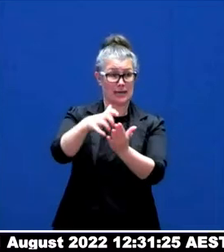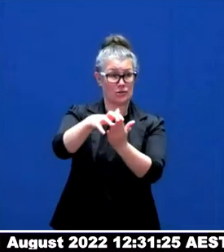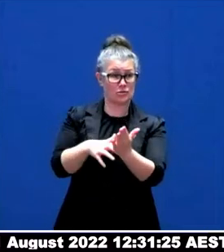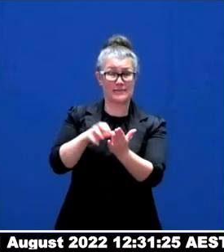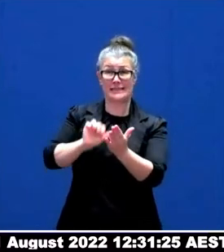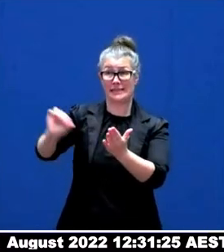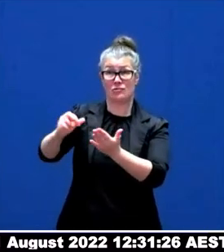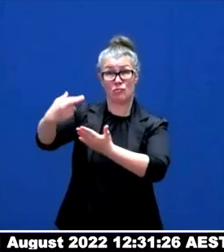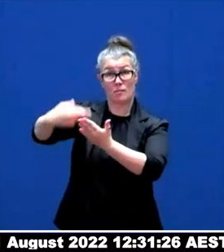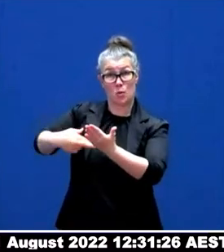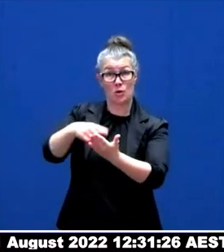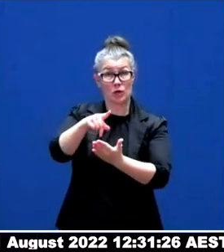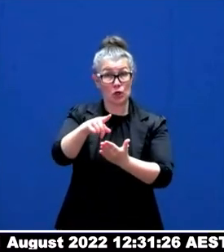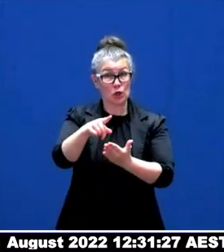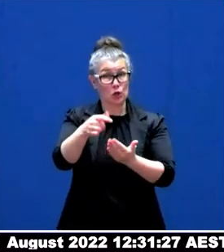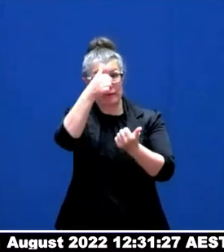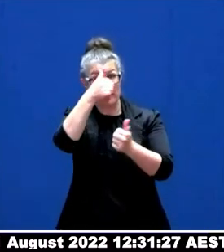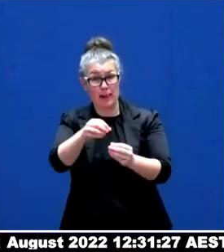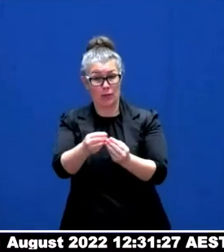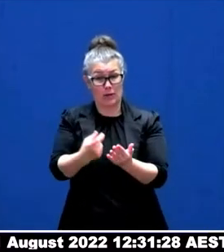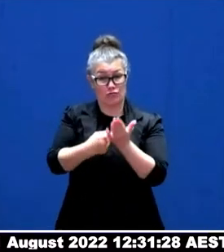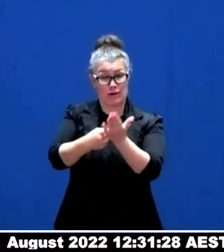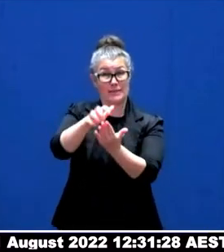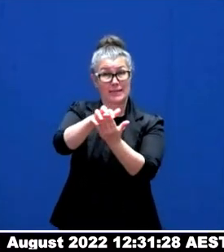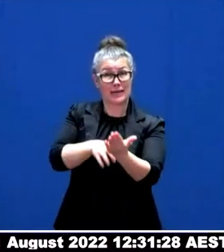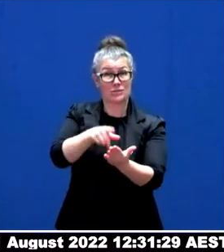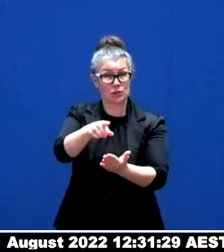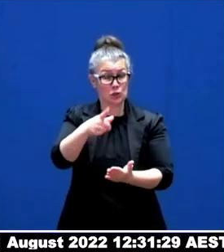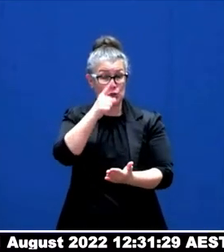Are you familiar with those recommendations? If you want to have a look at them, they're at page 50.